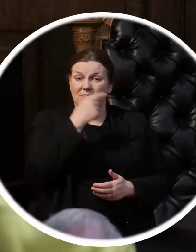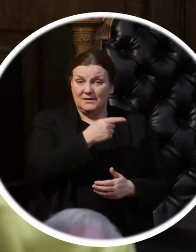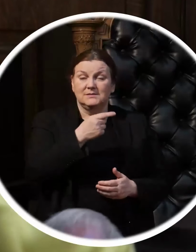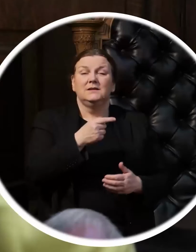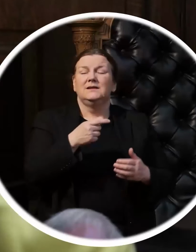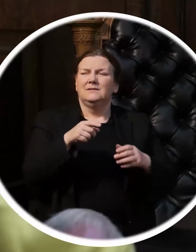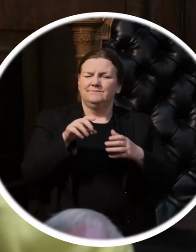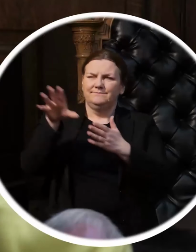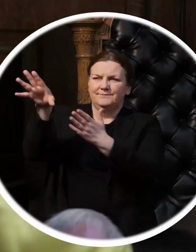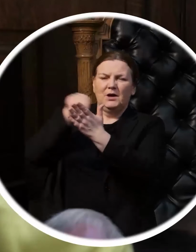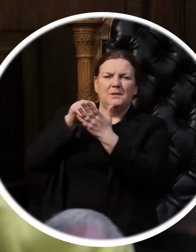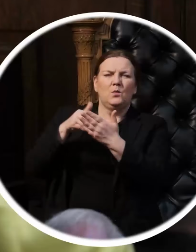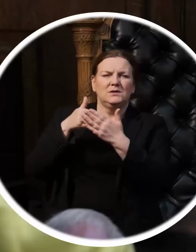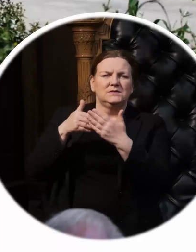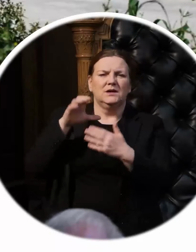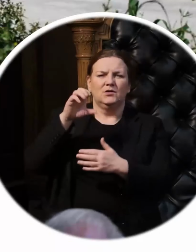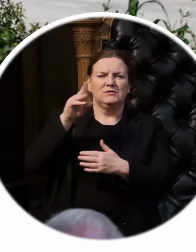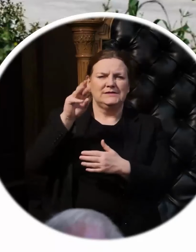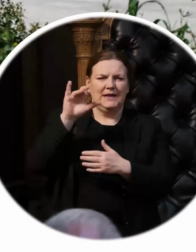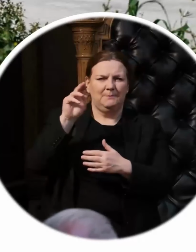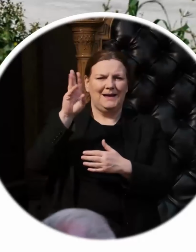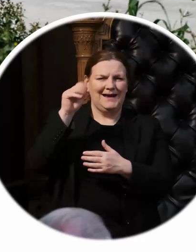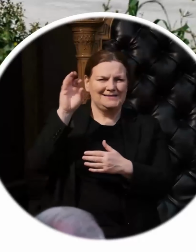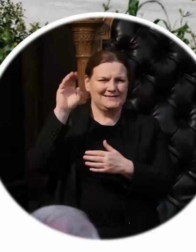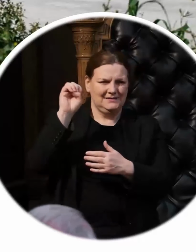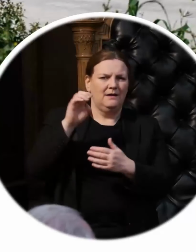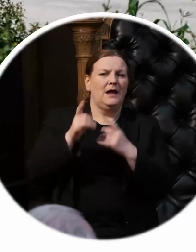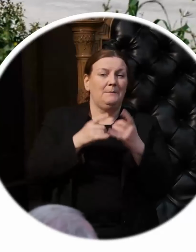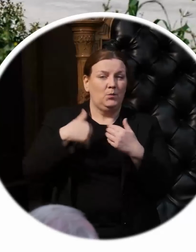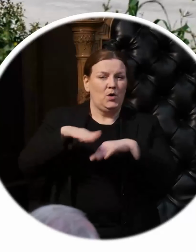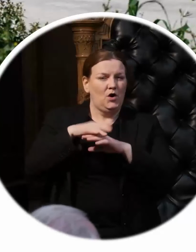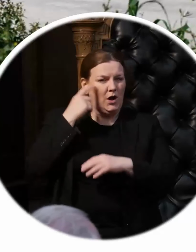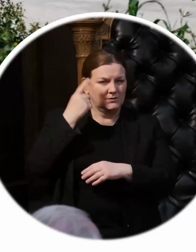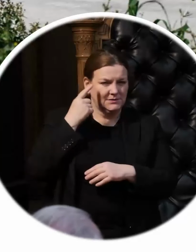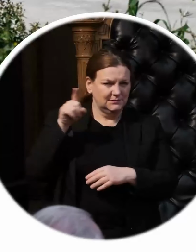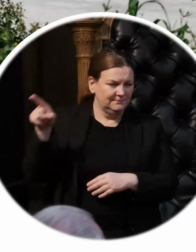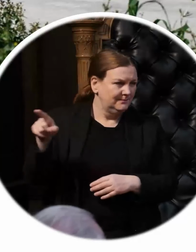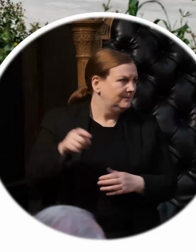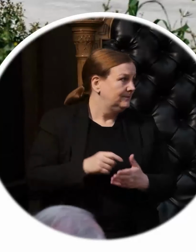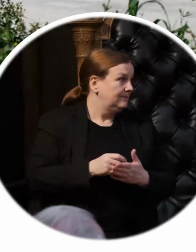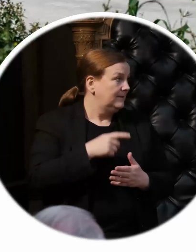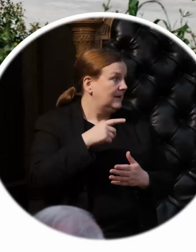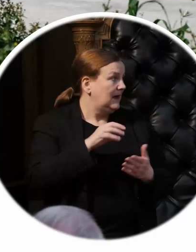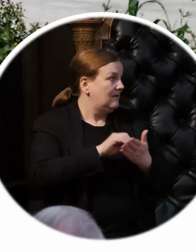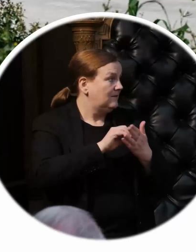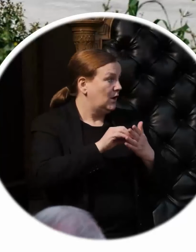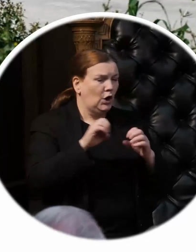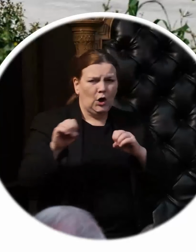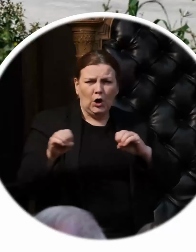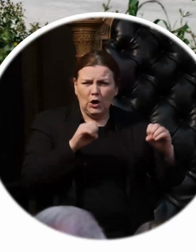which happened in London. This is an interior shot. A very, very rare early photograph of the Dublin